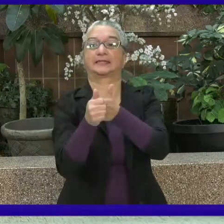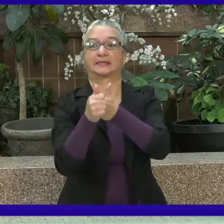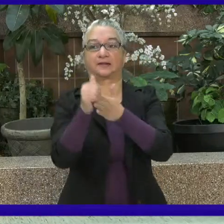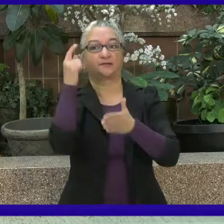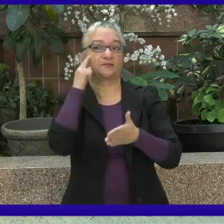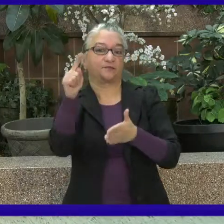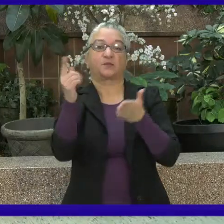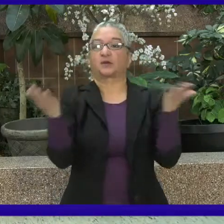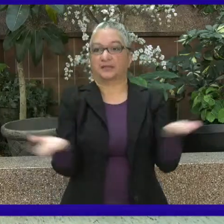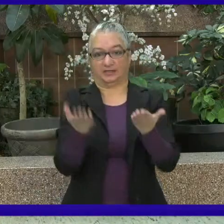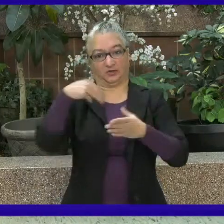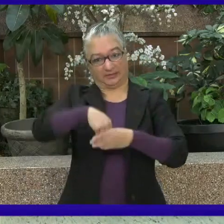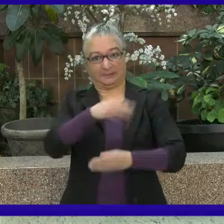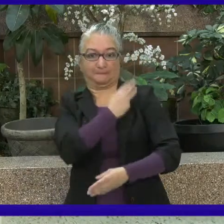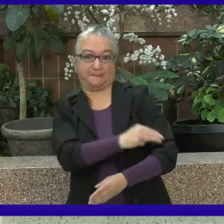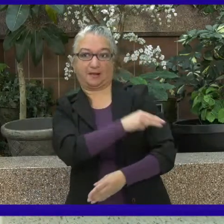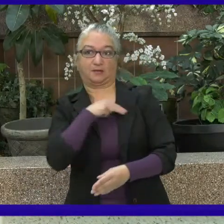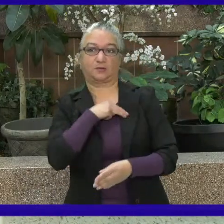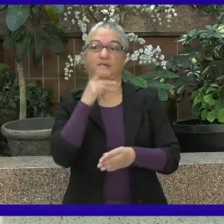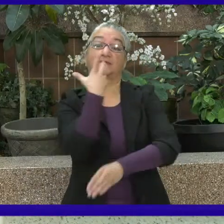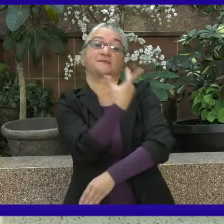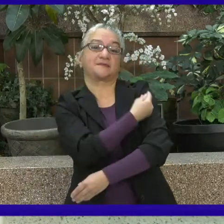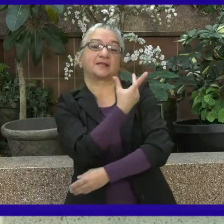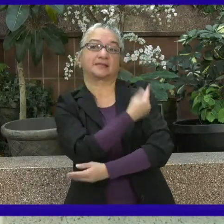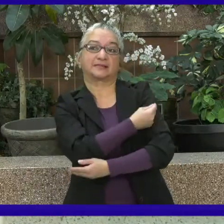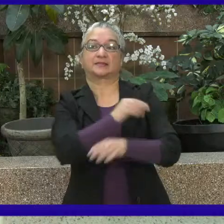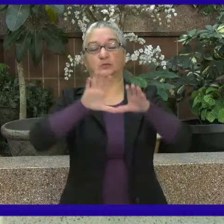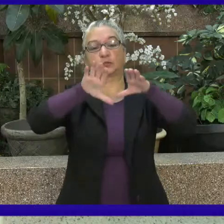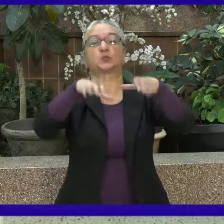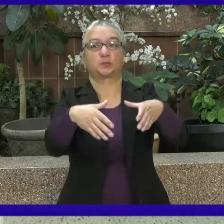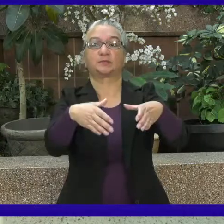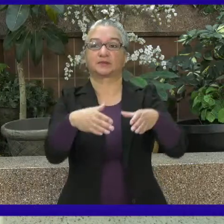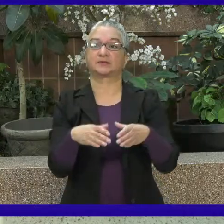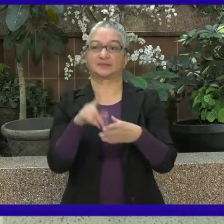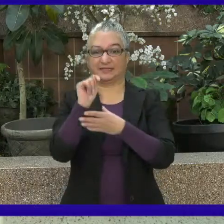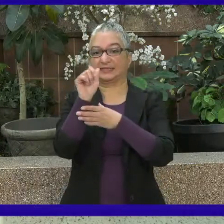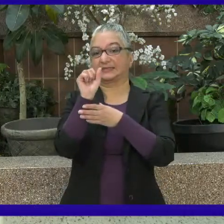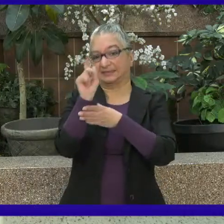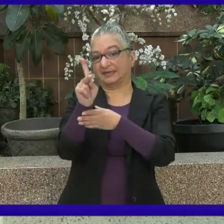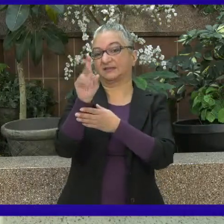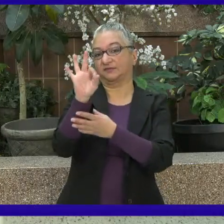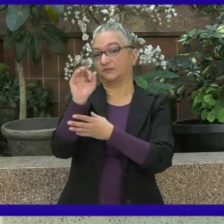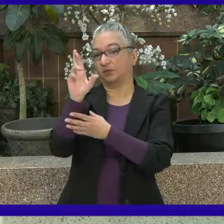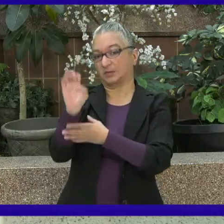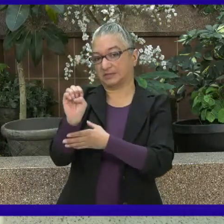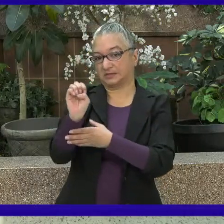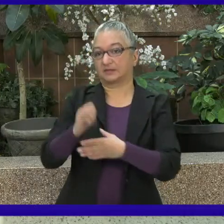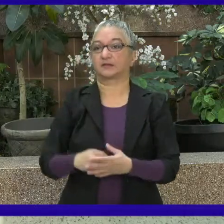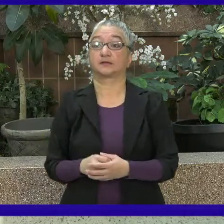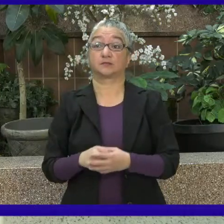prior to joining the task force she was involved in research into vaccines and she worked in icu at